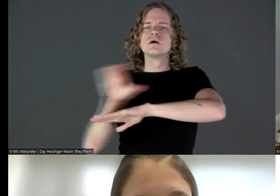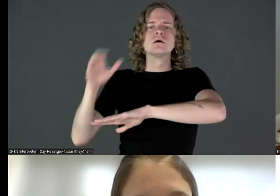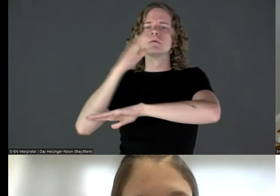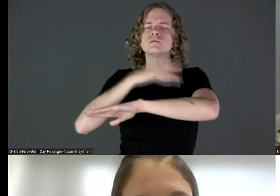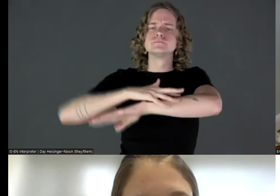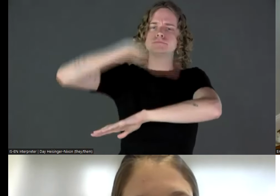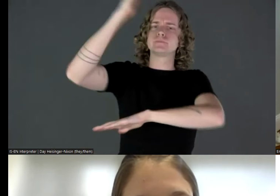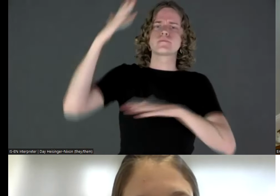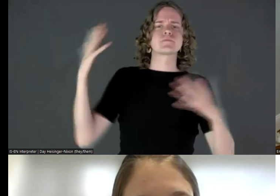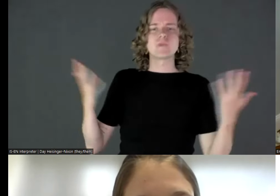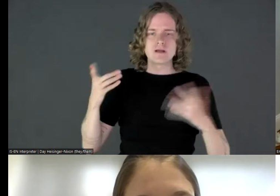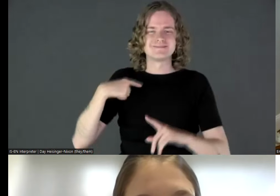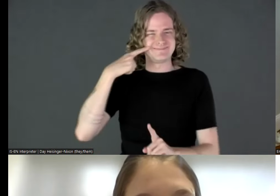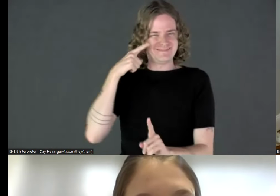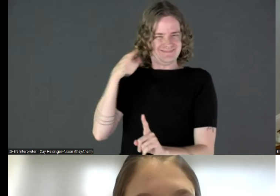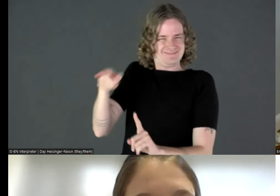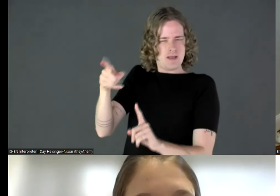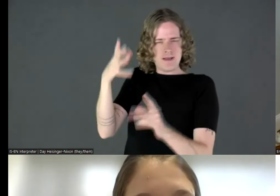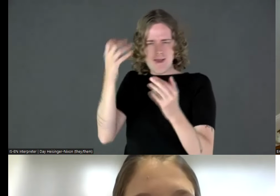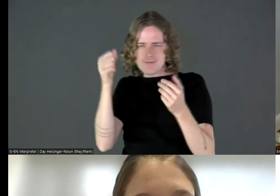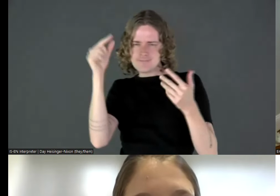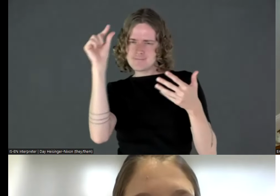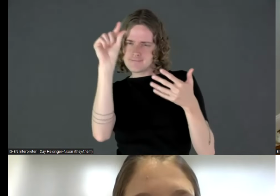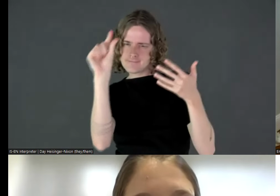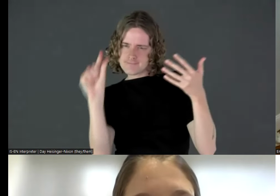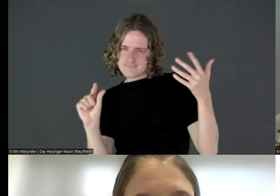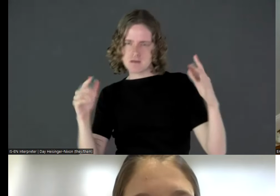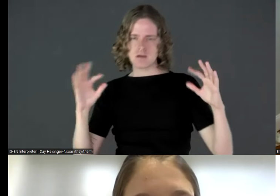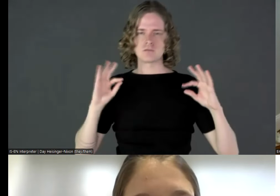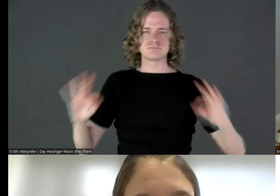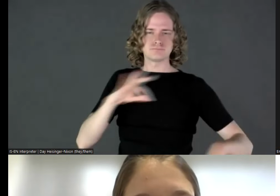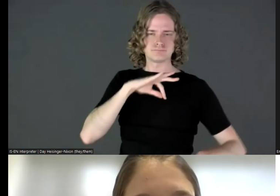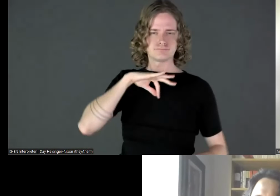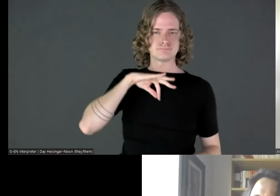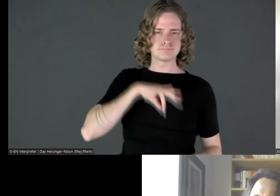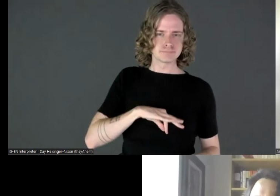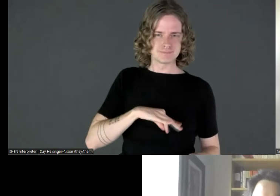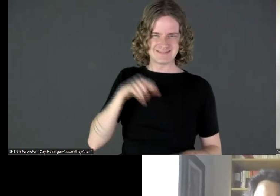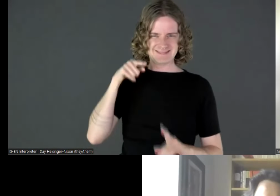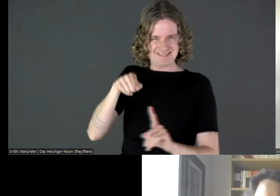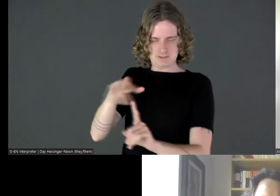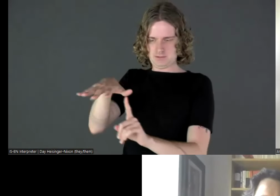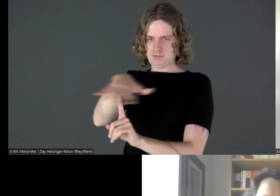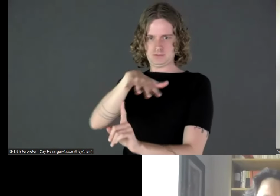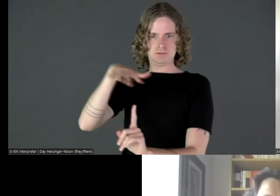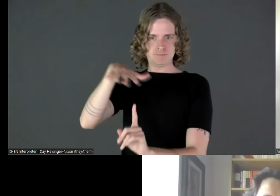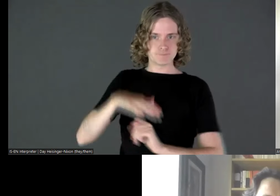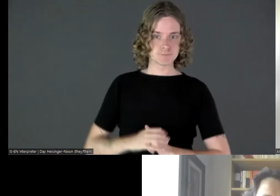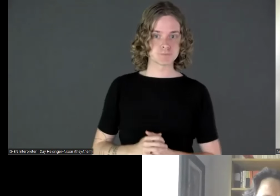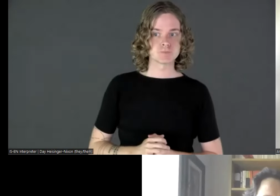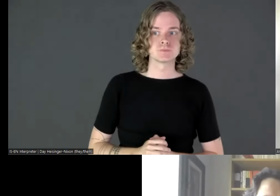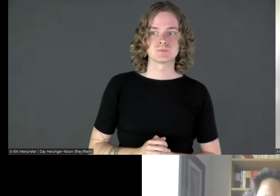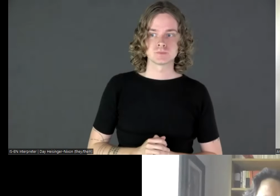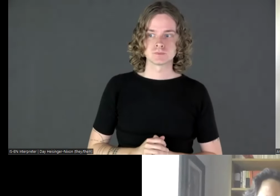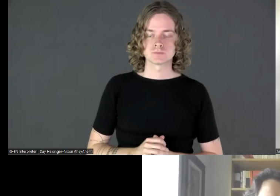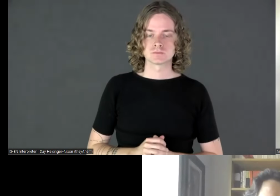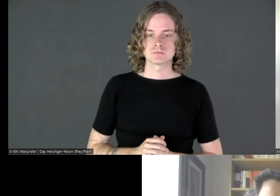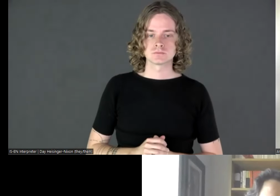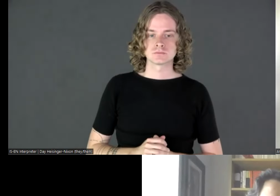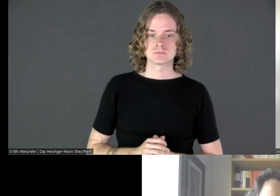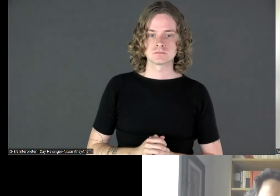maybe fit for purpose in this particular area. Just to say that we are using the DRG this